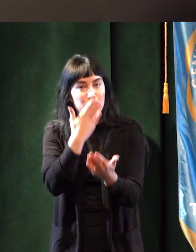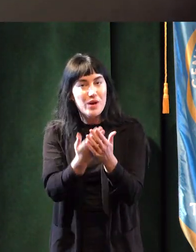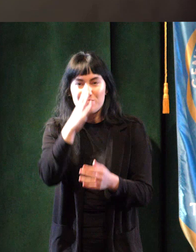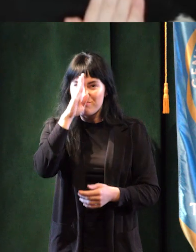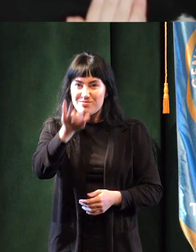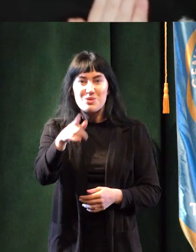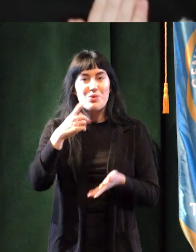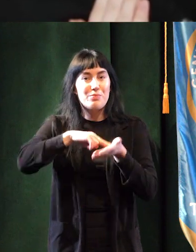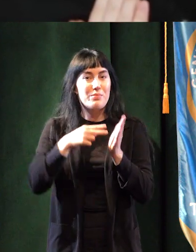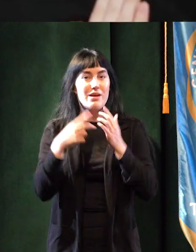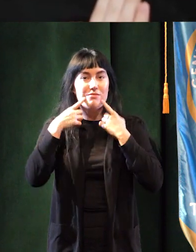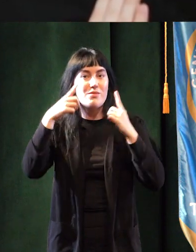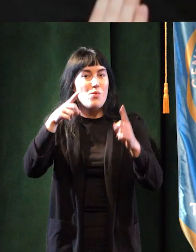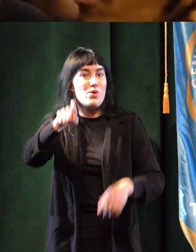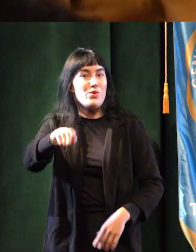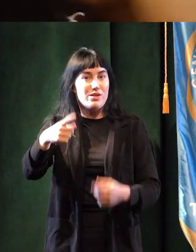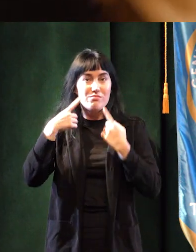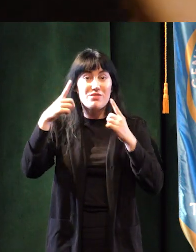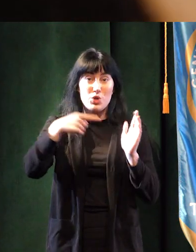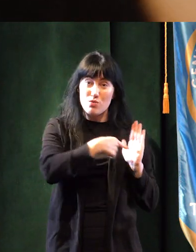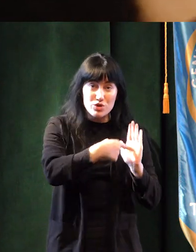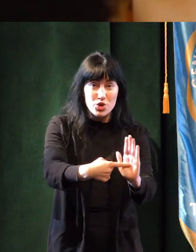of success and what it takes to achieve you've demonstrated that you are